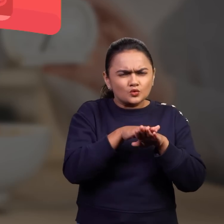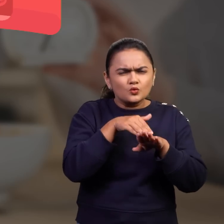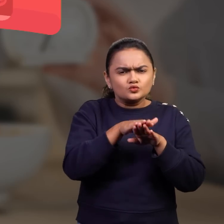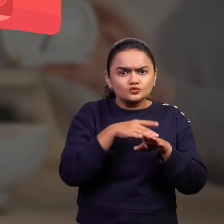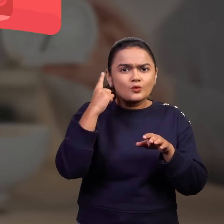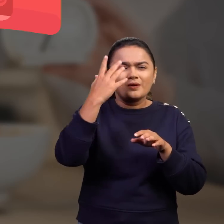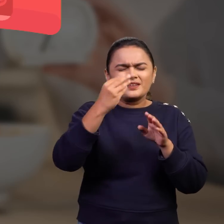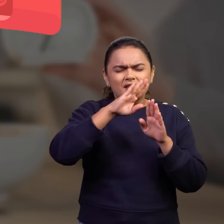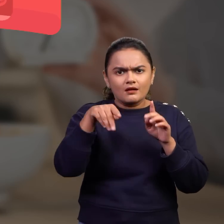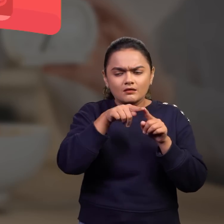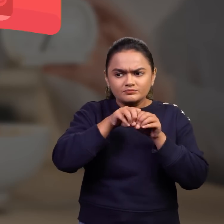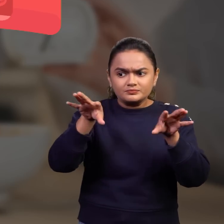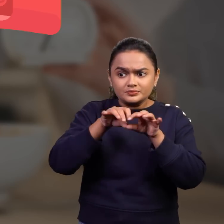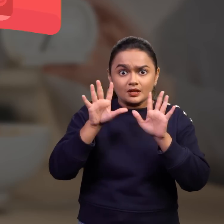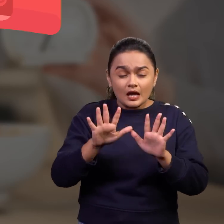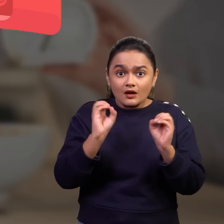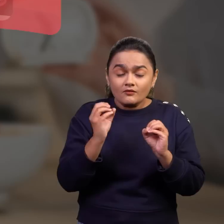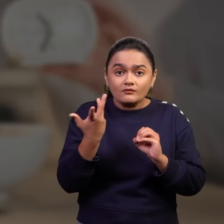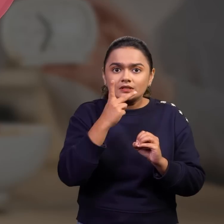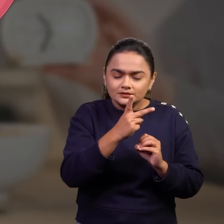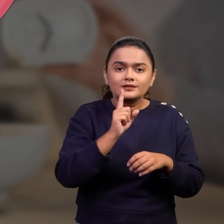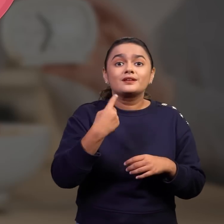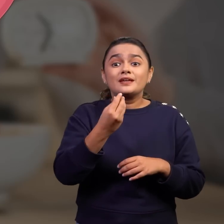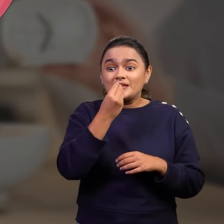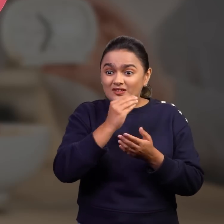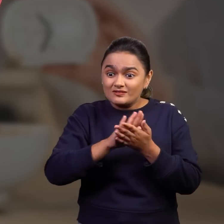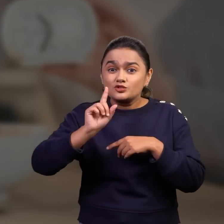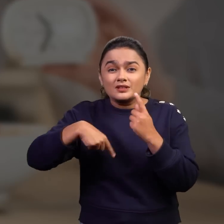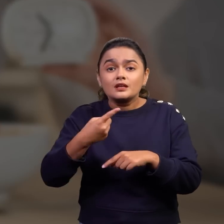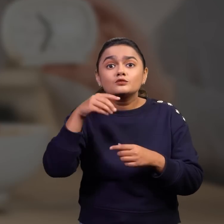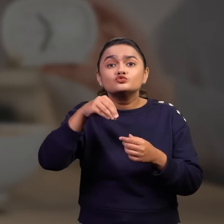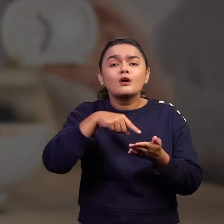Is it gradually producing insulin throughout the night? When we check our post-meal sugar levels,